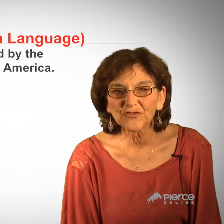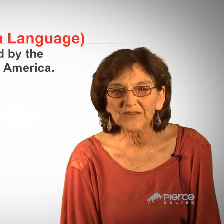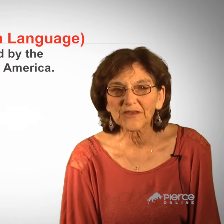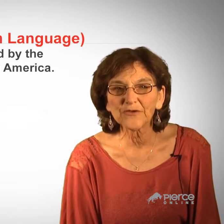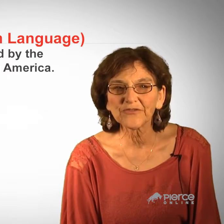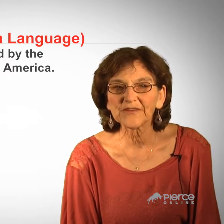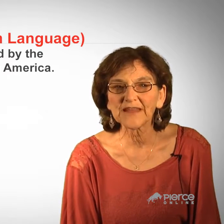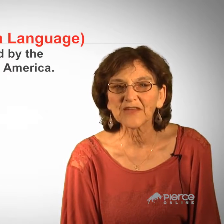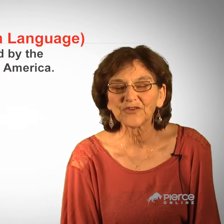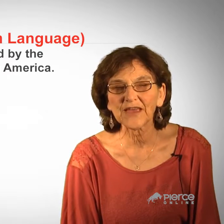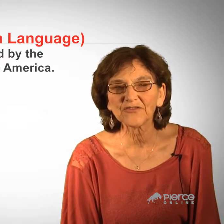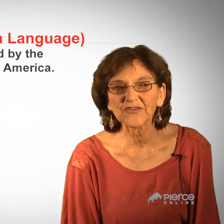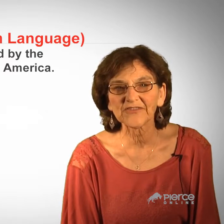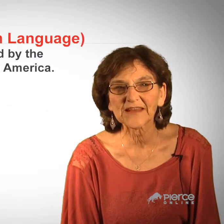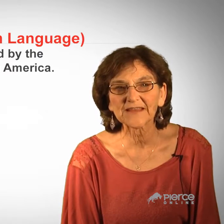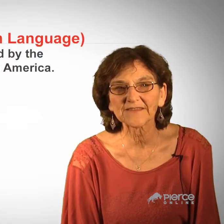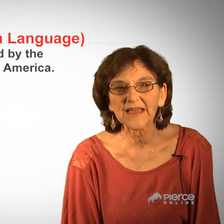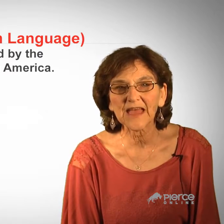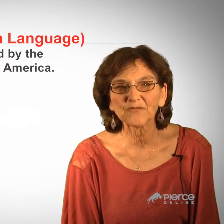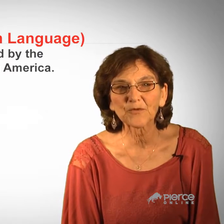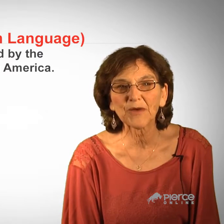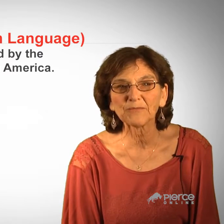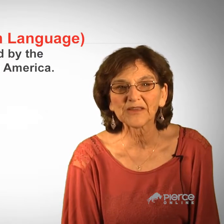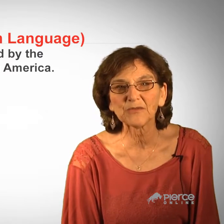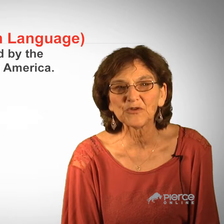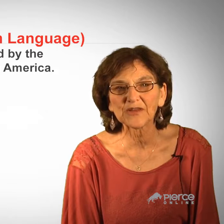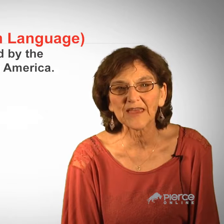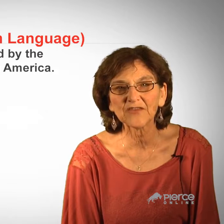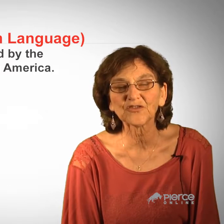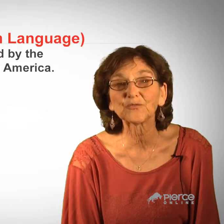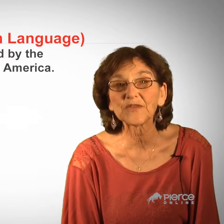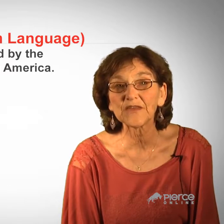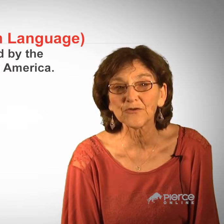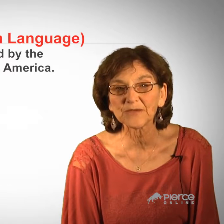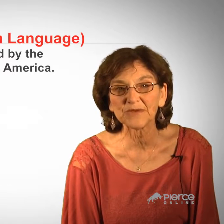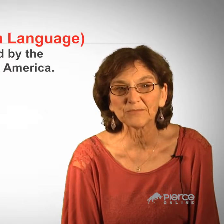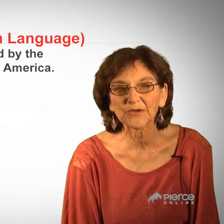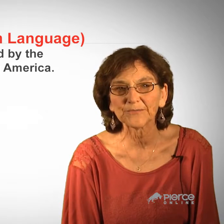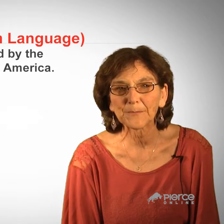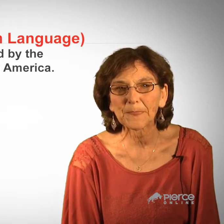used in educational settings and for public communication with hearing people.